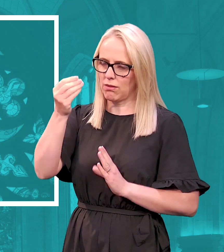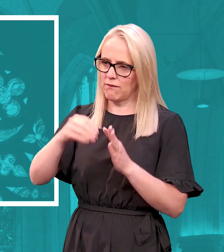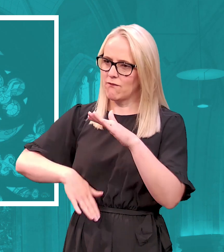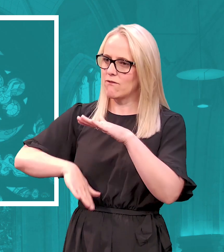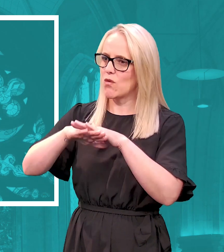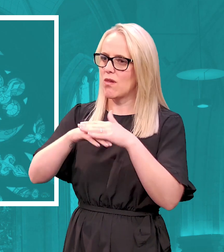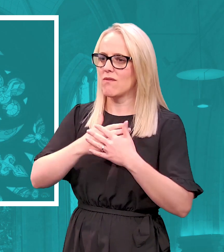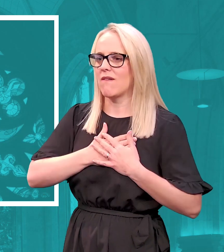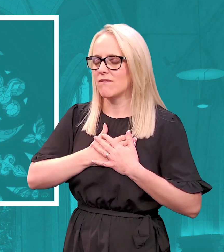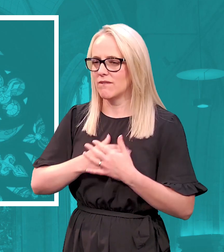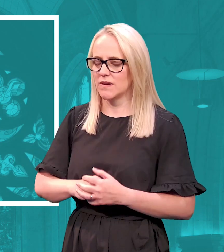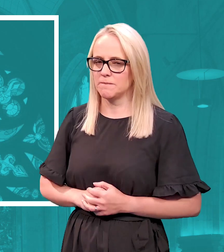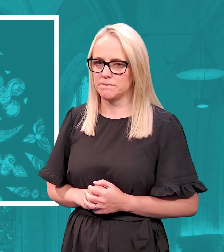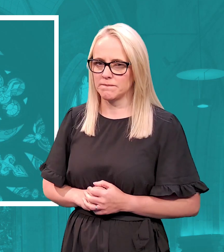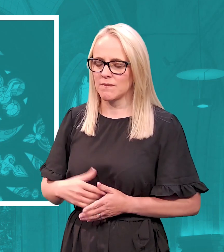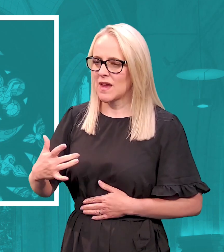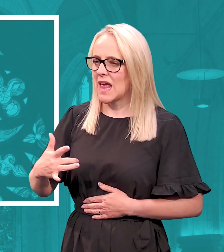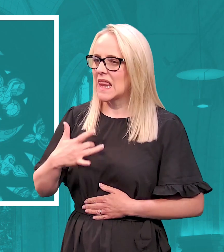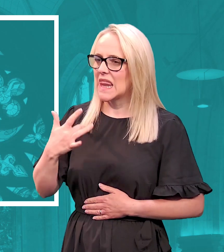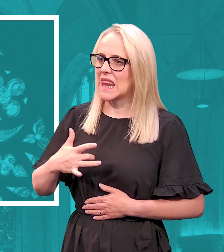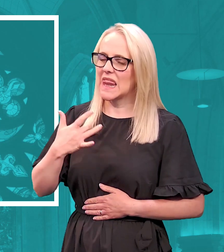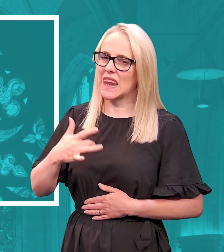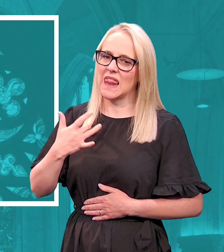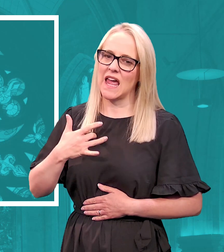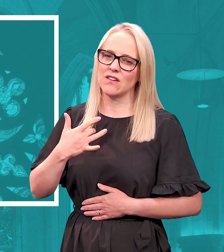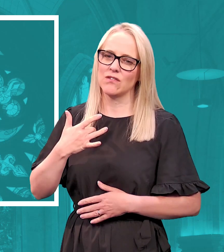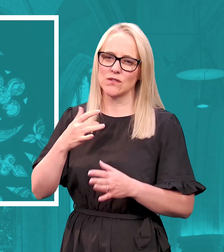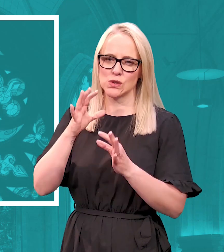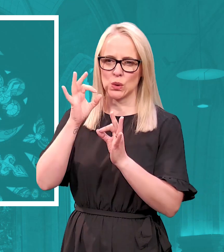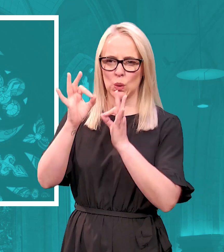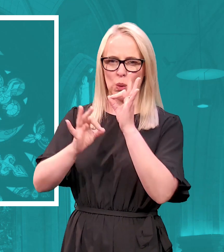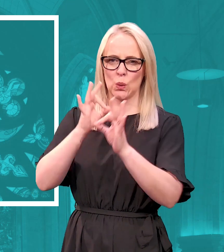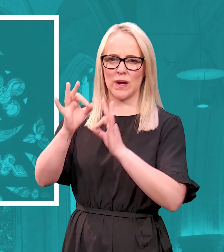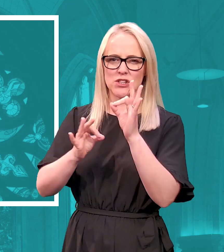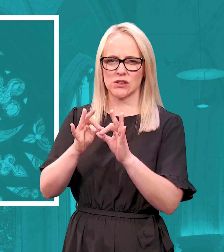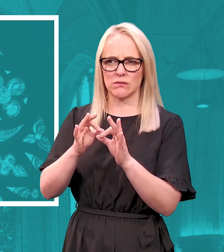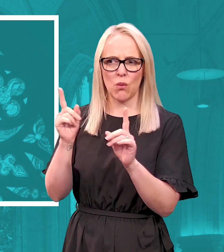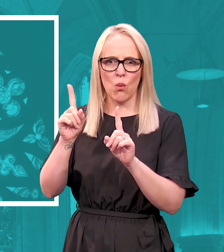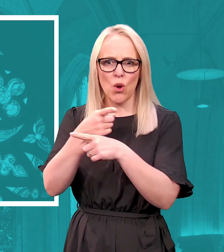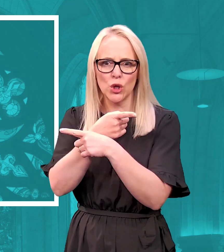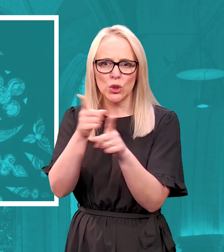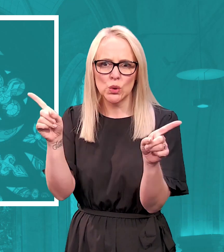"Life's most persistent and urgent question is, what are you doing for others?"